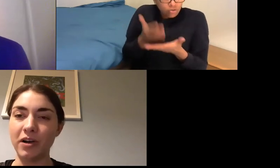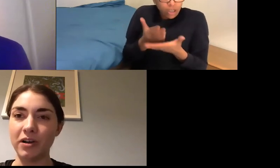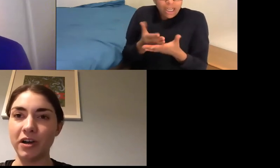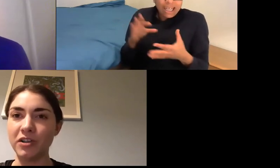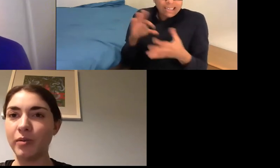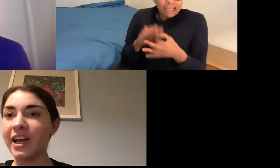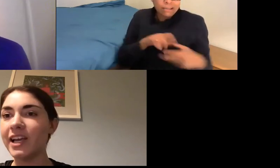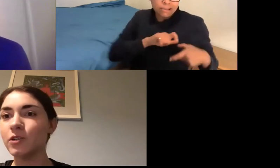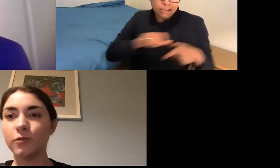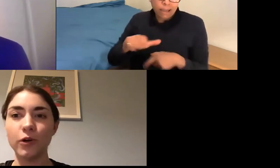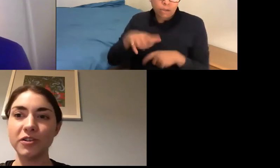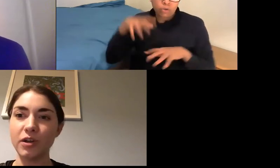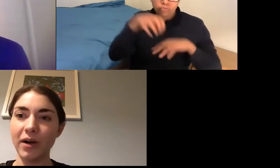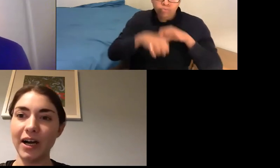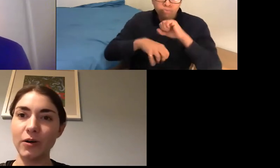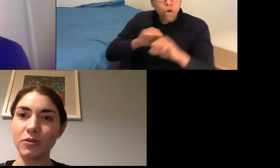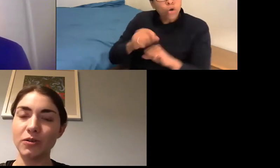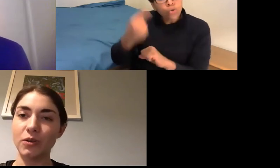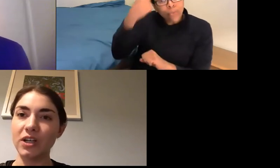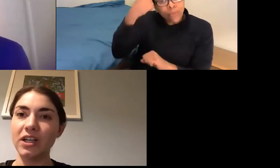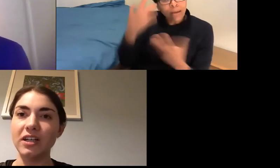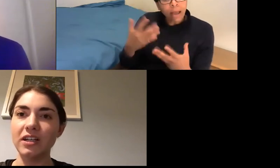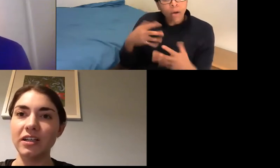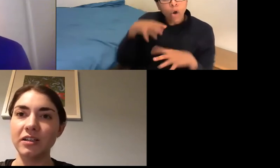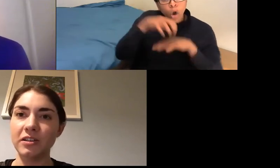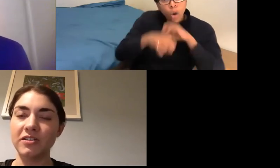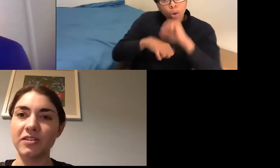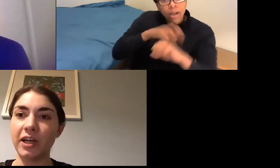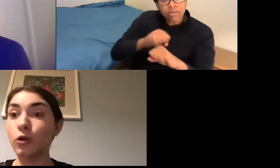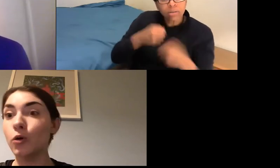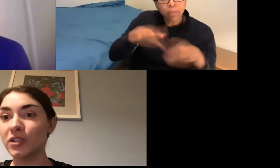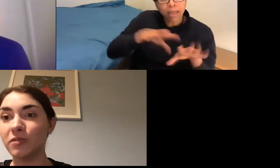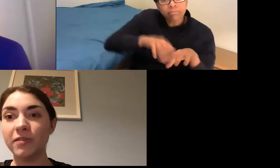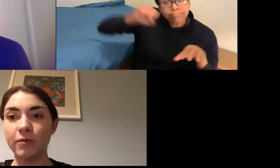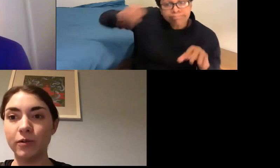of underplayed or forgotten about or just ignored in favor